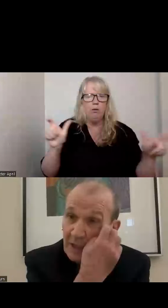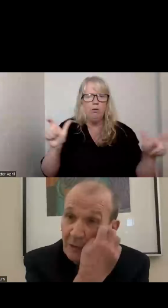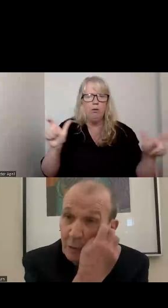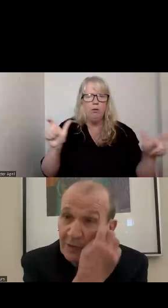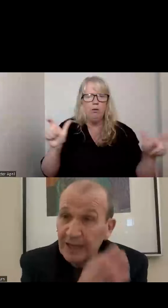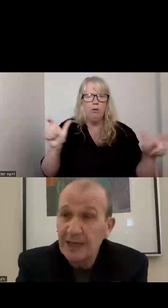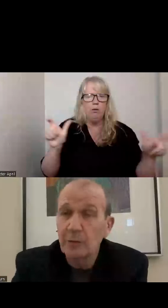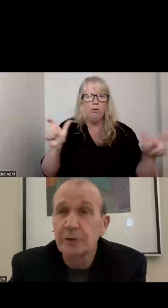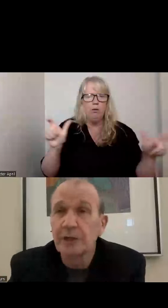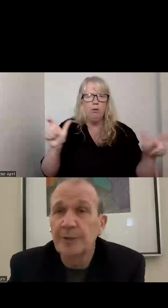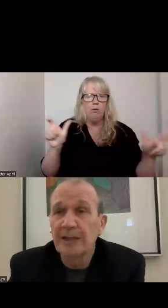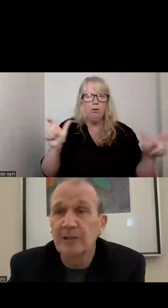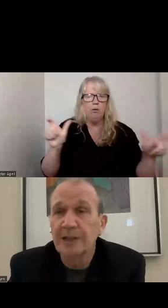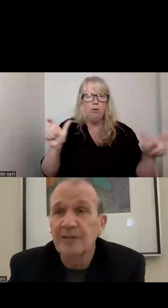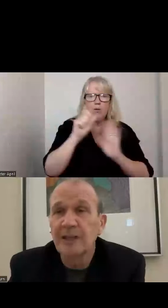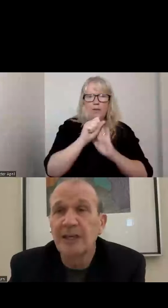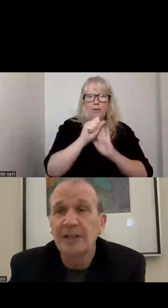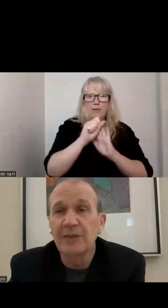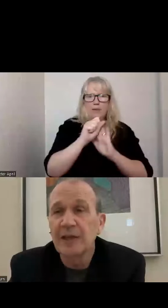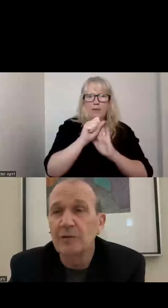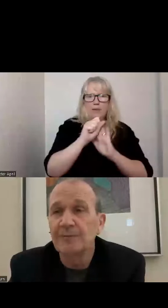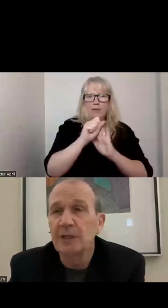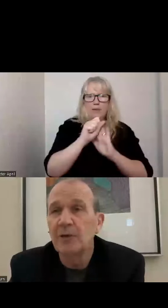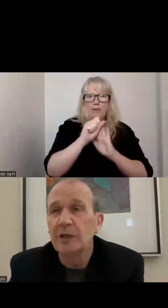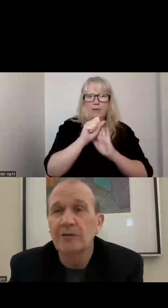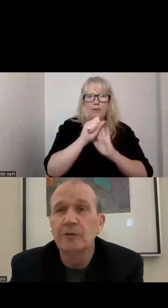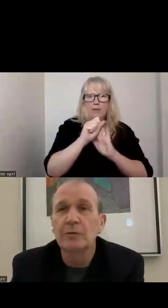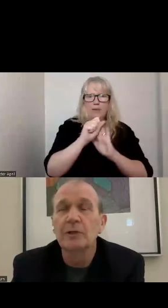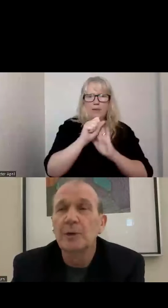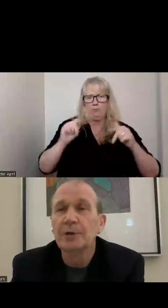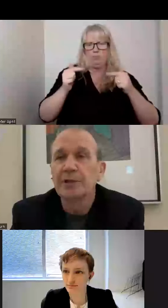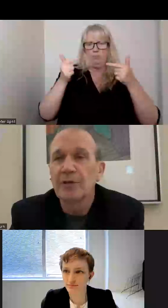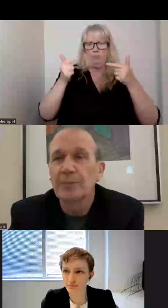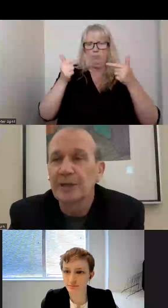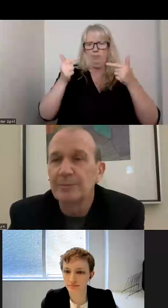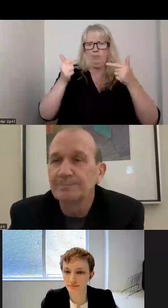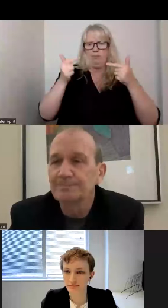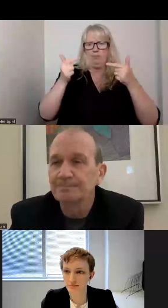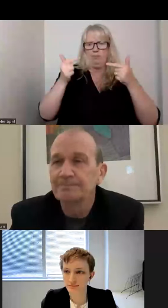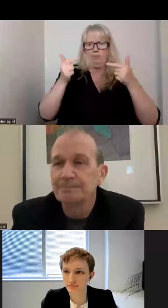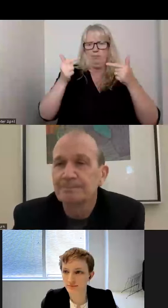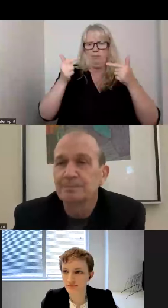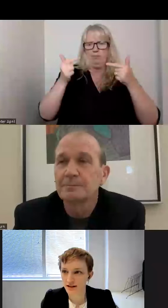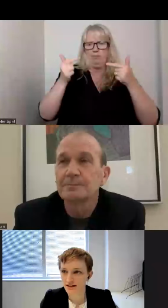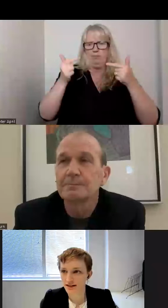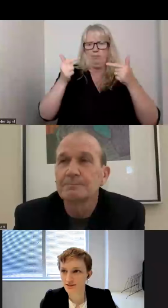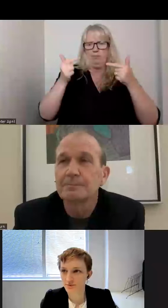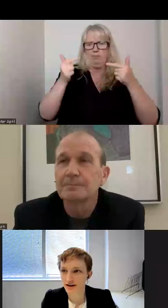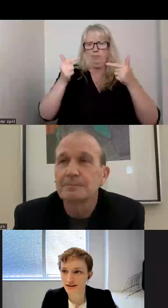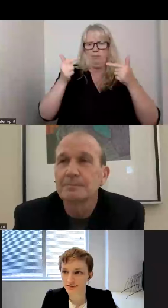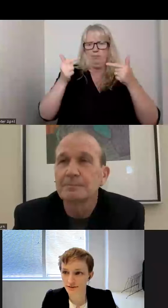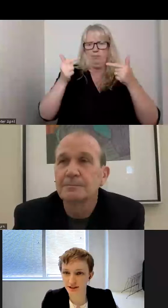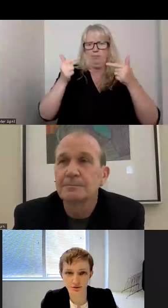SO WITH THAT, I WILL TURN IT BACK TO LINDSEY. THANK YOU FOR ALLOWING US TO PARTICIPATE. >>: THANKS, BRIAN. REALLY